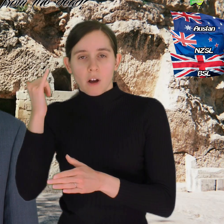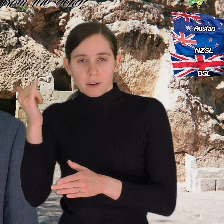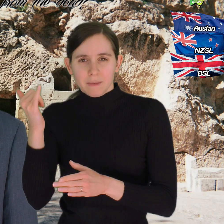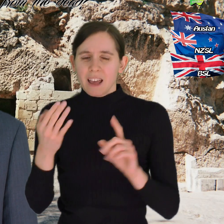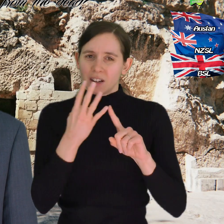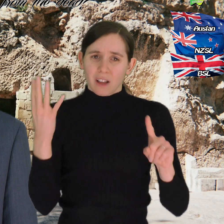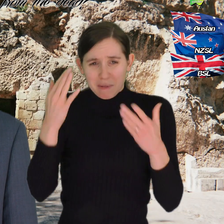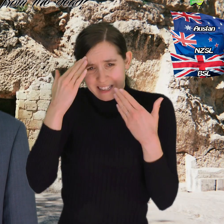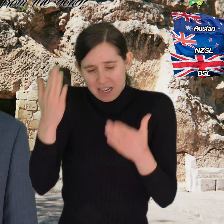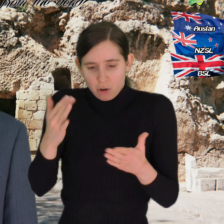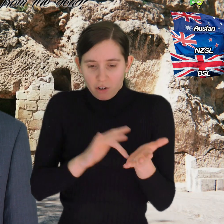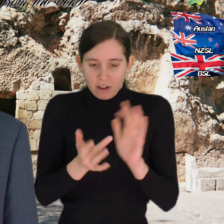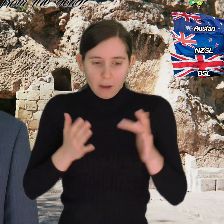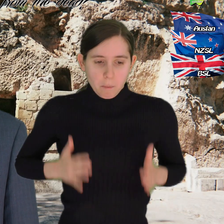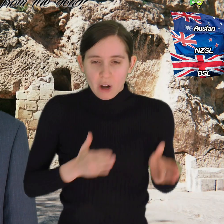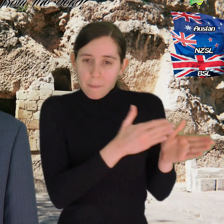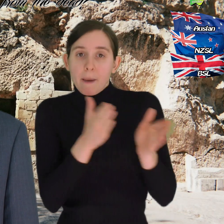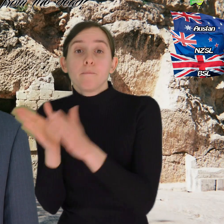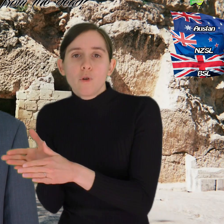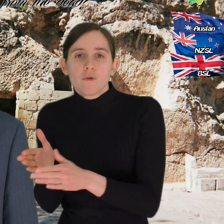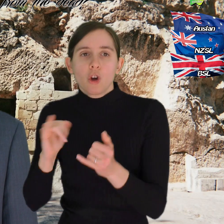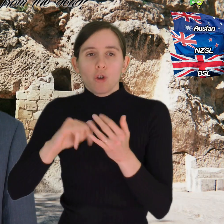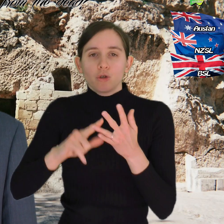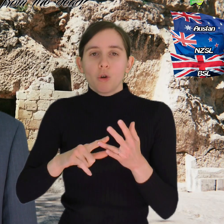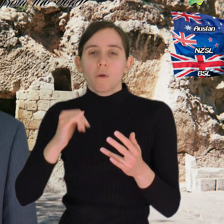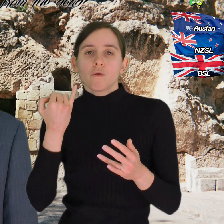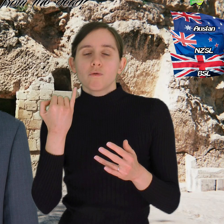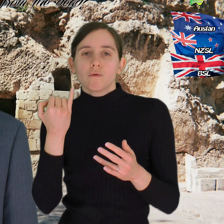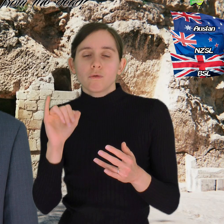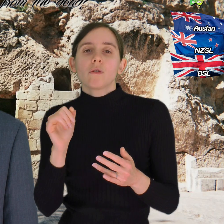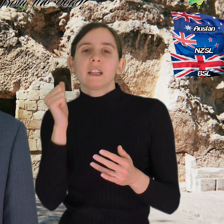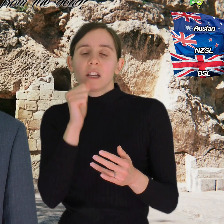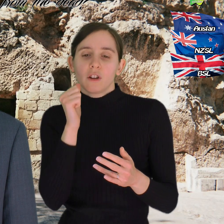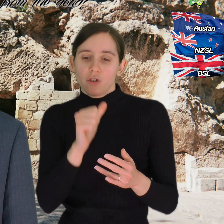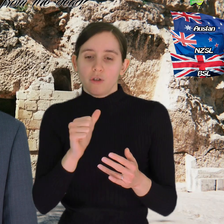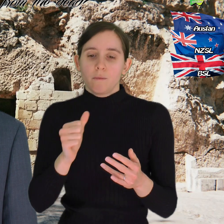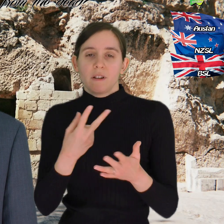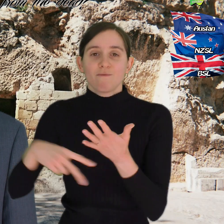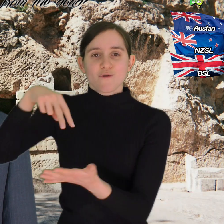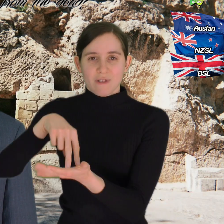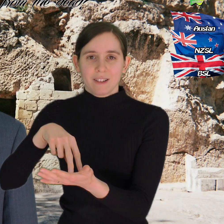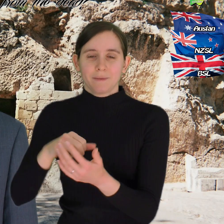body had been moved and therefore wrongly thought that He had risen from the dead.